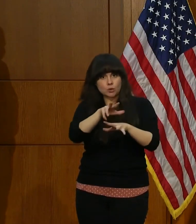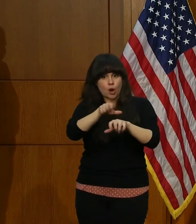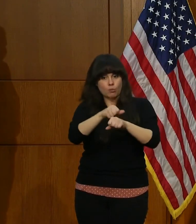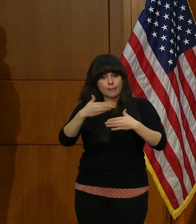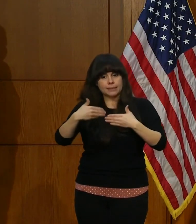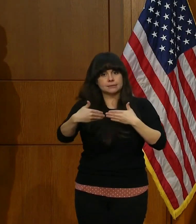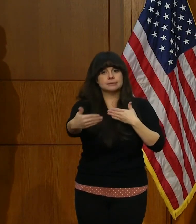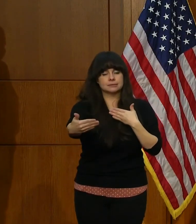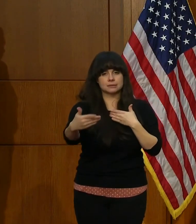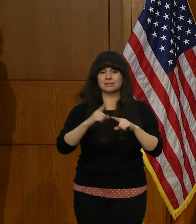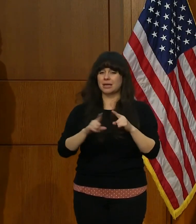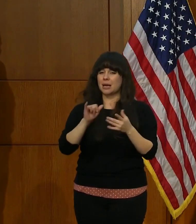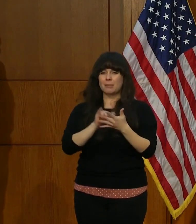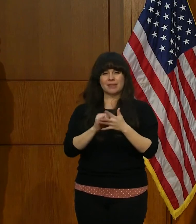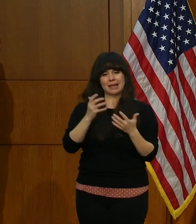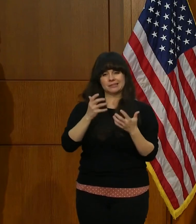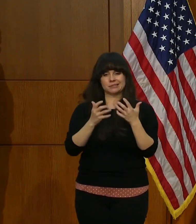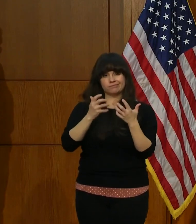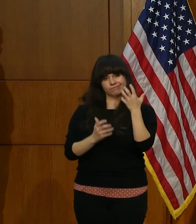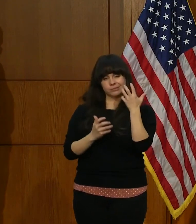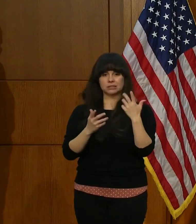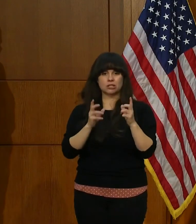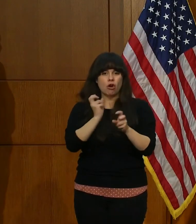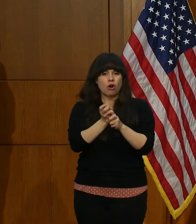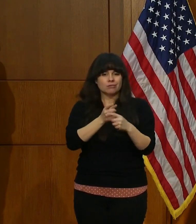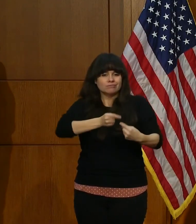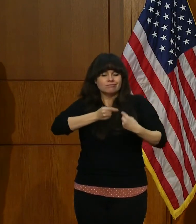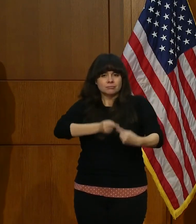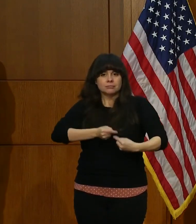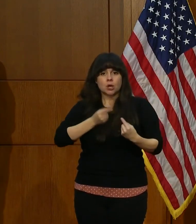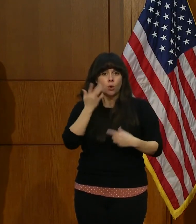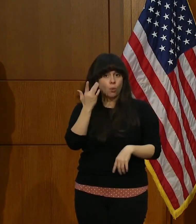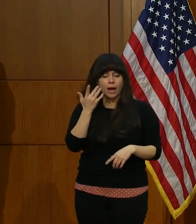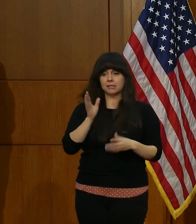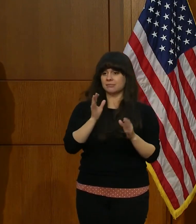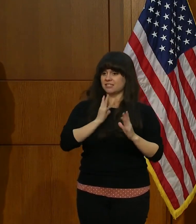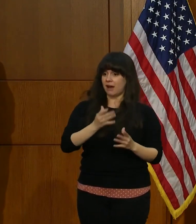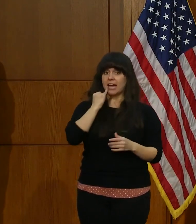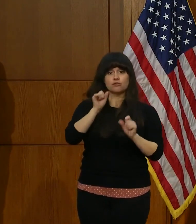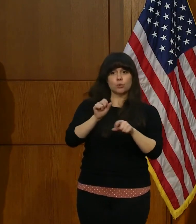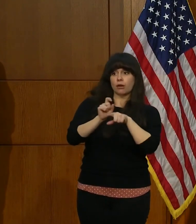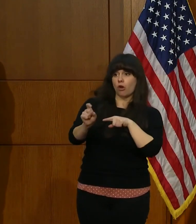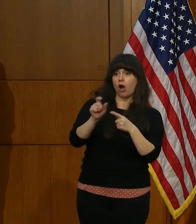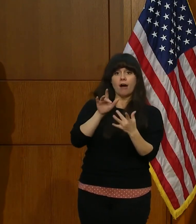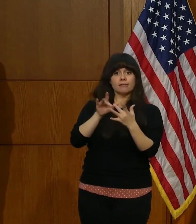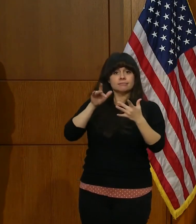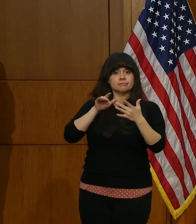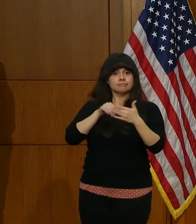ORGANIZE APPOINTMENT. BUT THAT'S FRAGMENTED. IT'S FINE IF